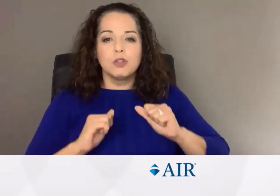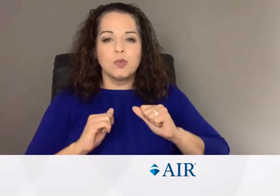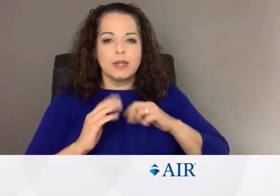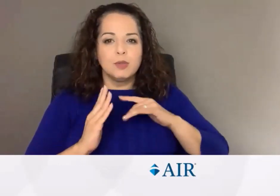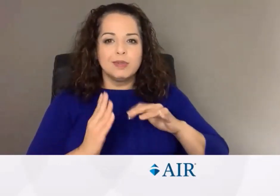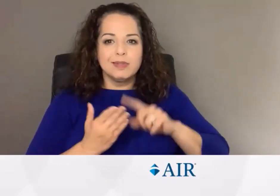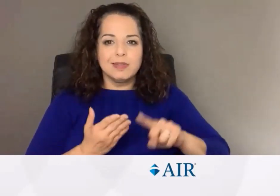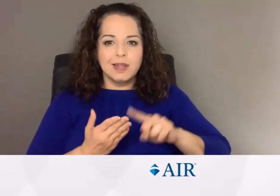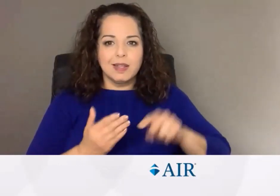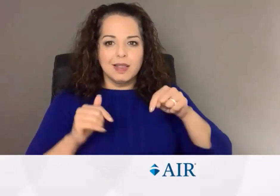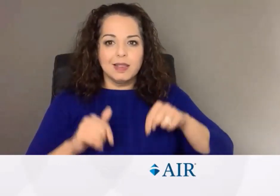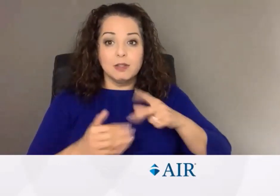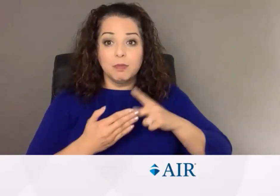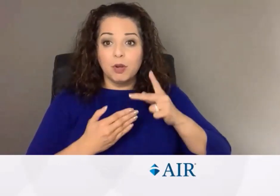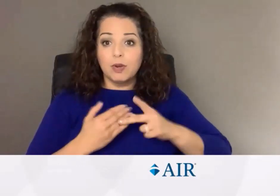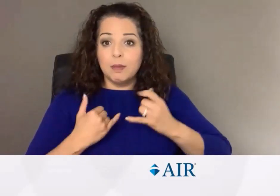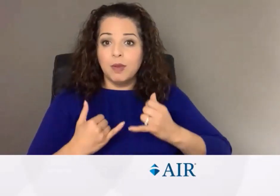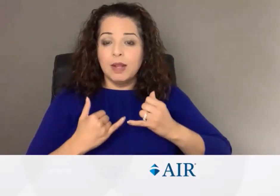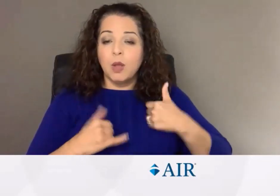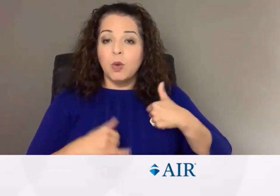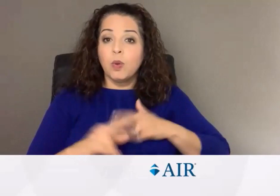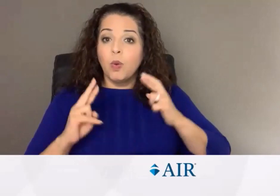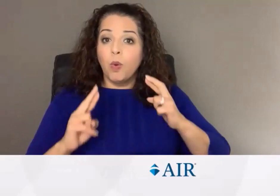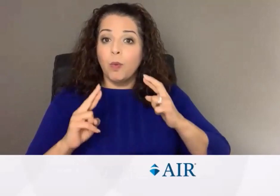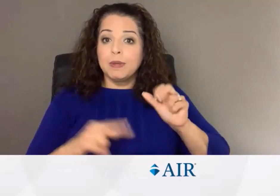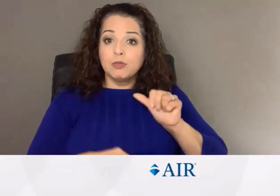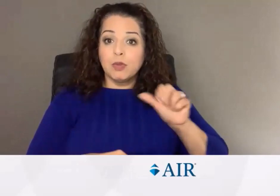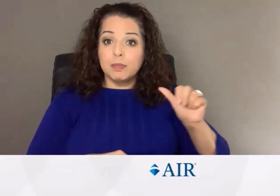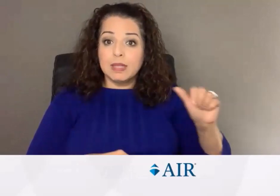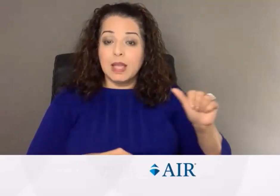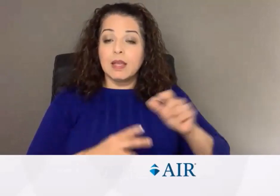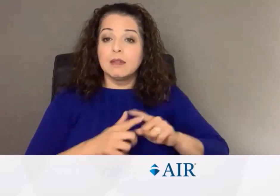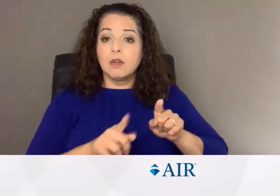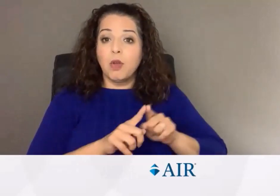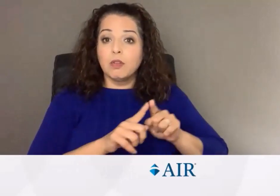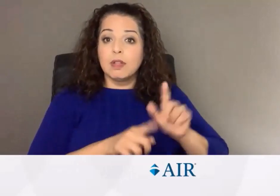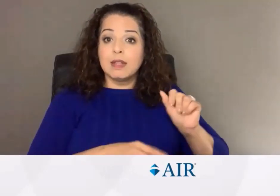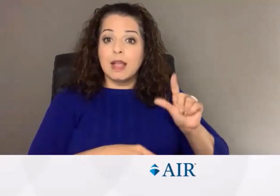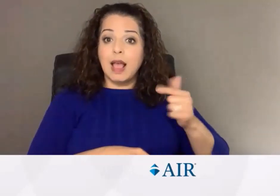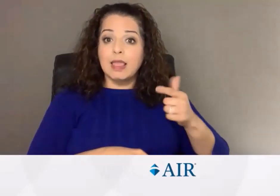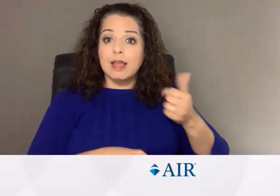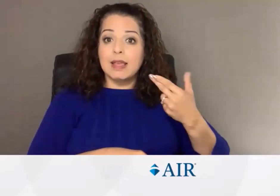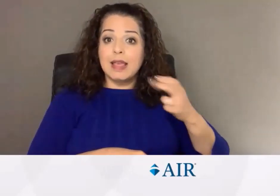We're hoping that the AAA in Allegheny County will be able to take what we've learned